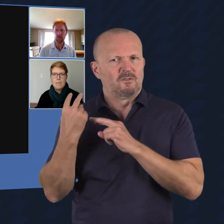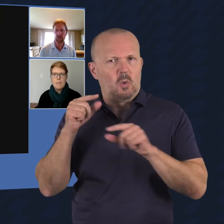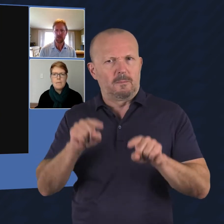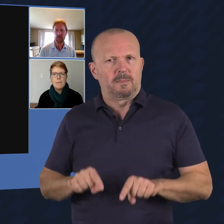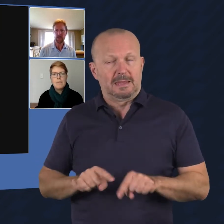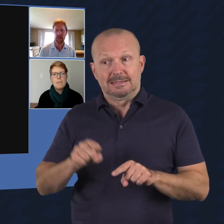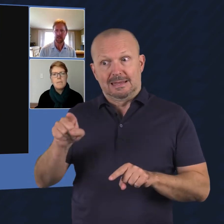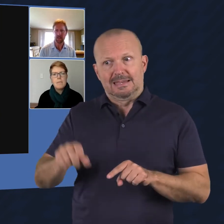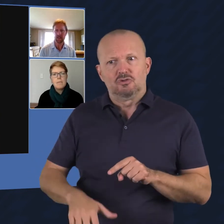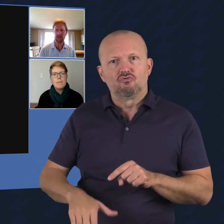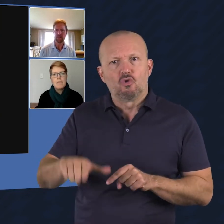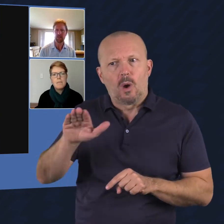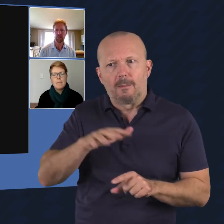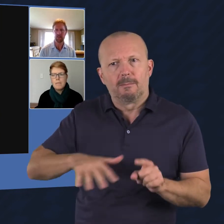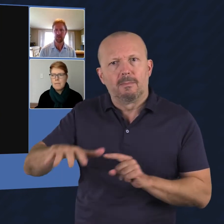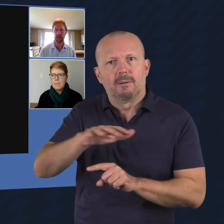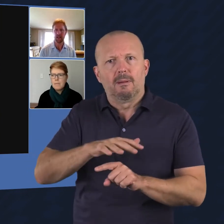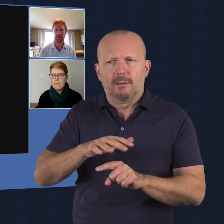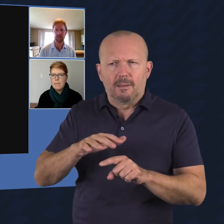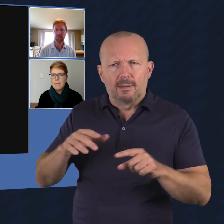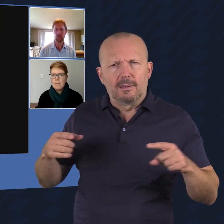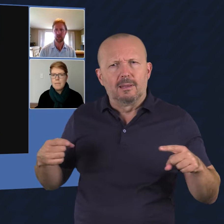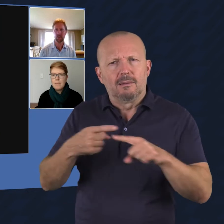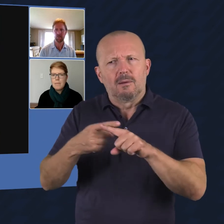interests that meet at the intersection of art and technology.